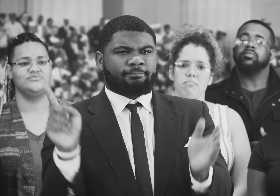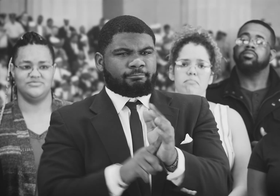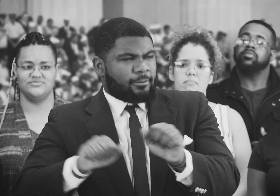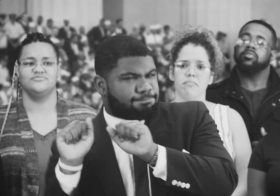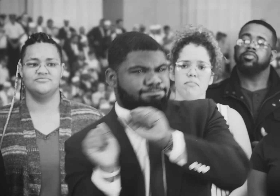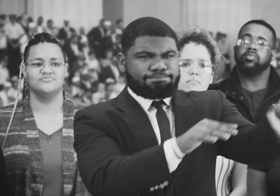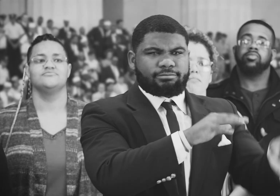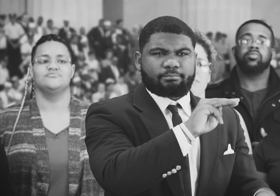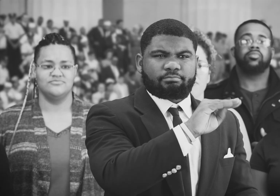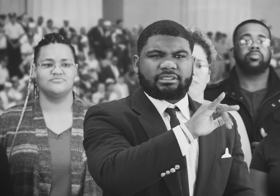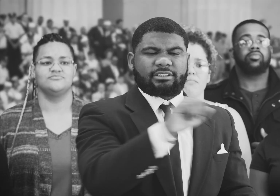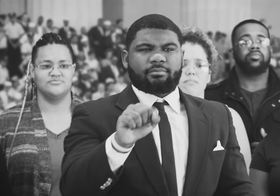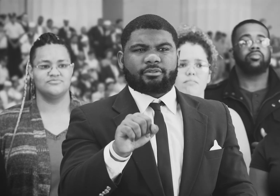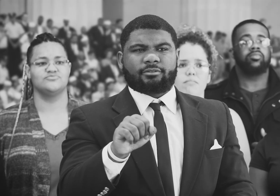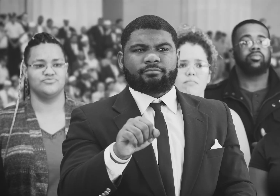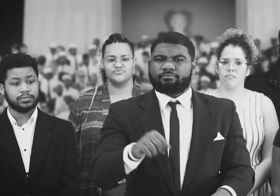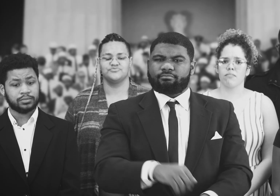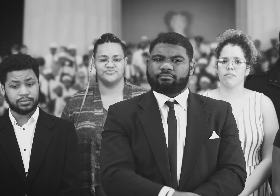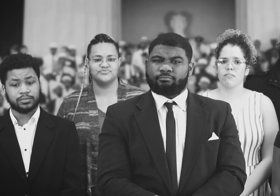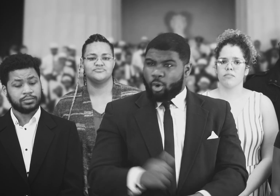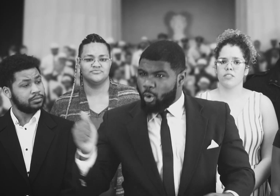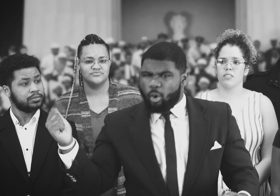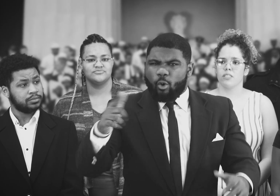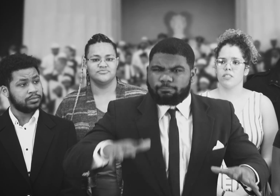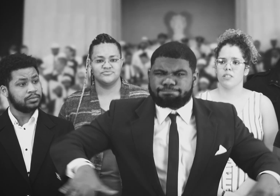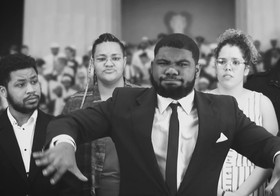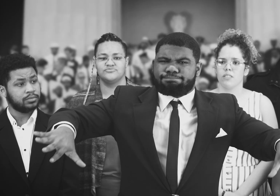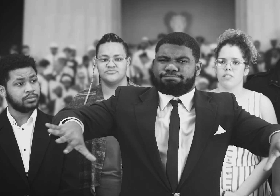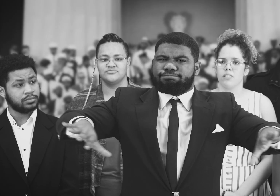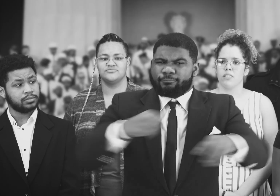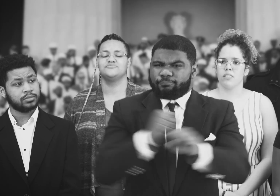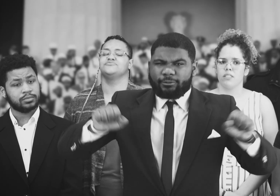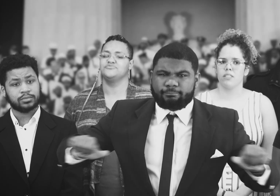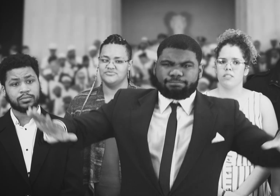Let freedom ring from every hill and molehill of Mississippi. From every mountainside, let freedom ring.